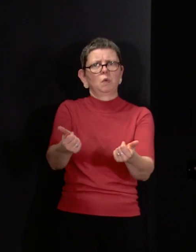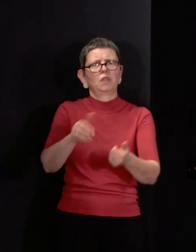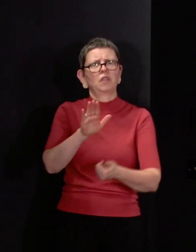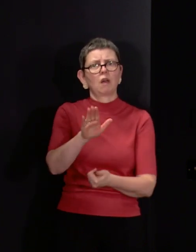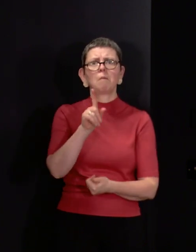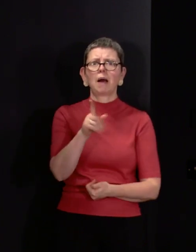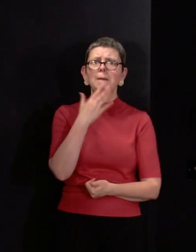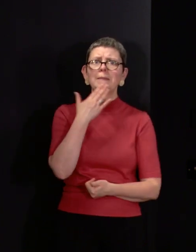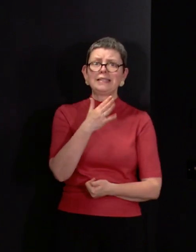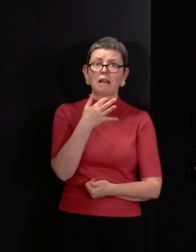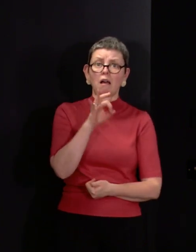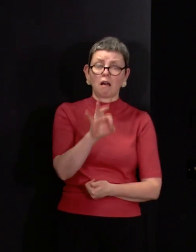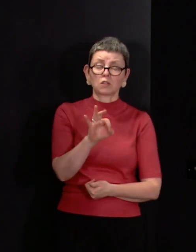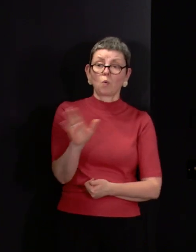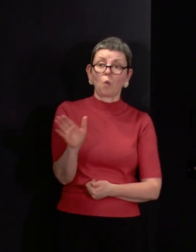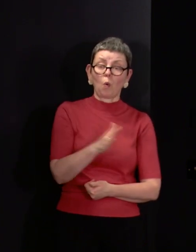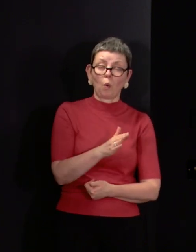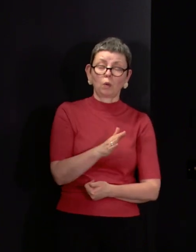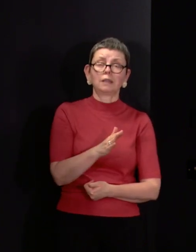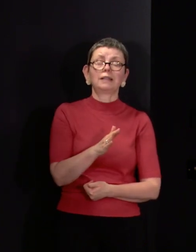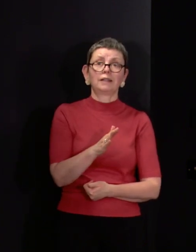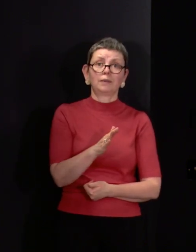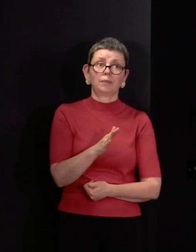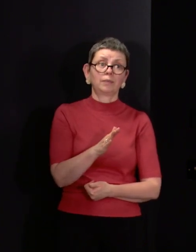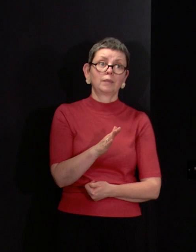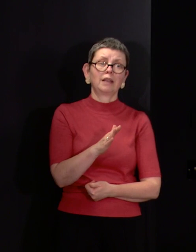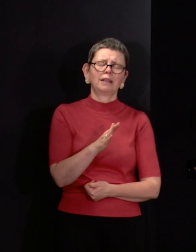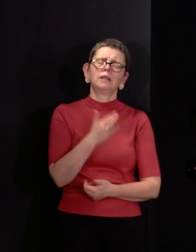I would ask everybody to please, thank you for your forbearance, you need to continue